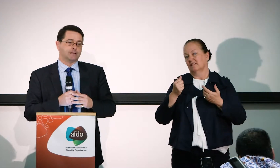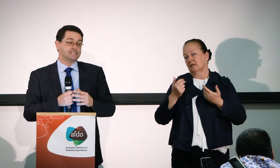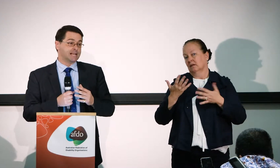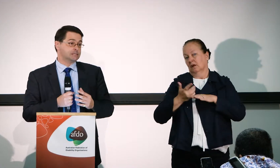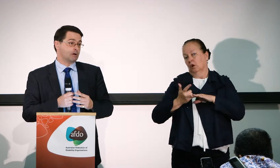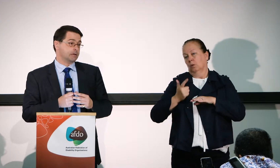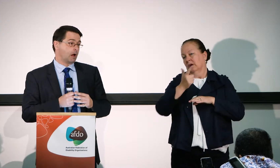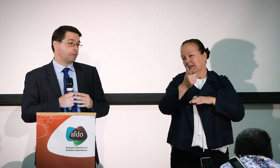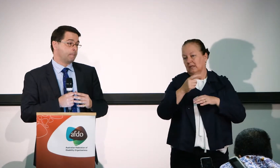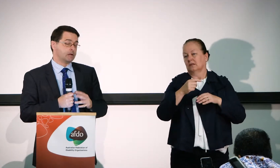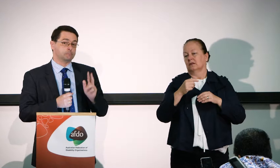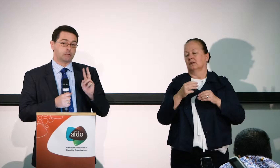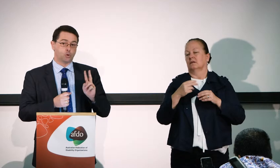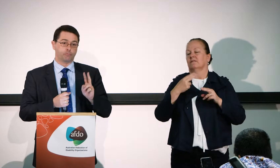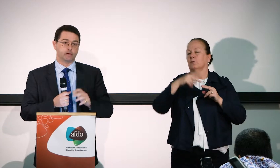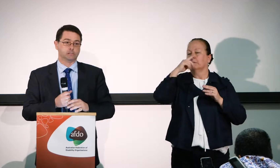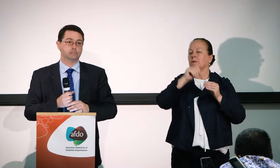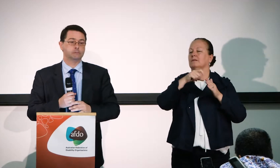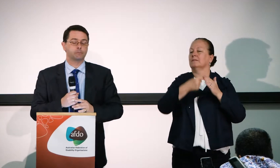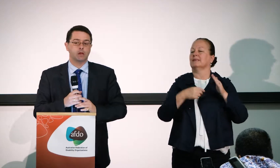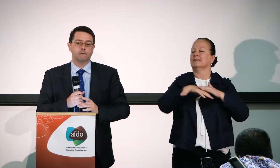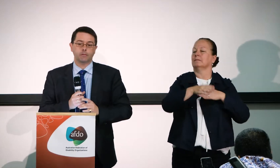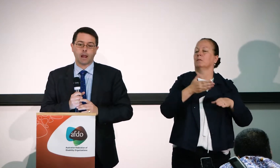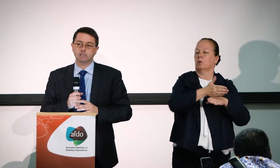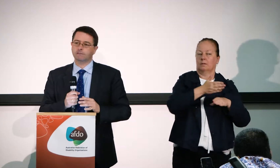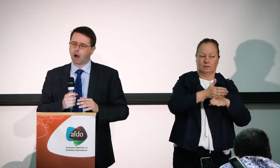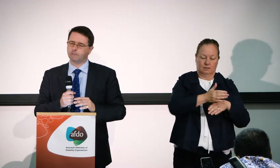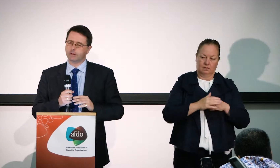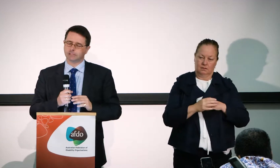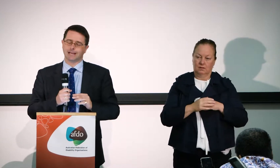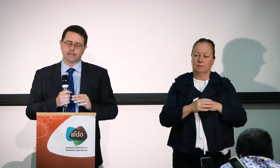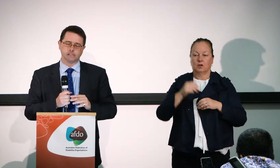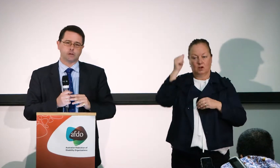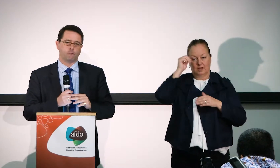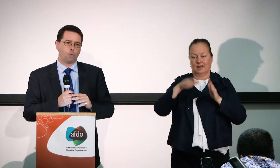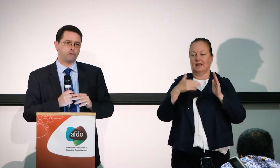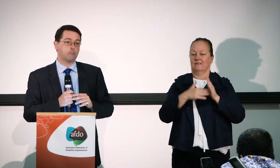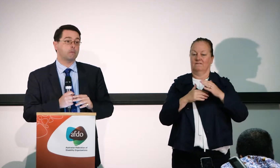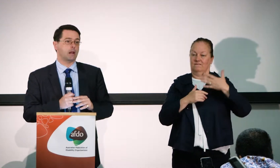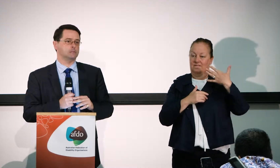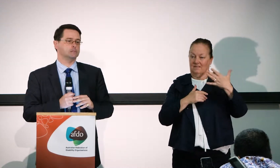is illustrated I think best by two things, For the last five years at least, with all of the complaints